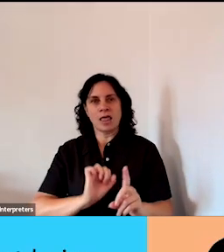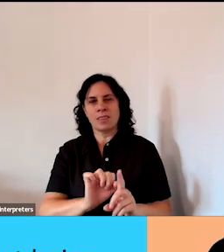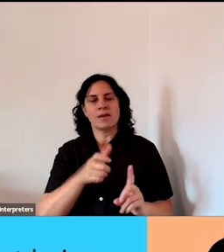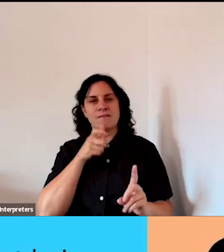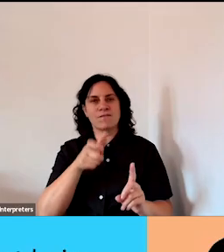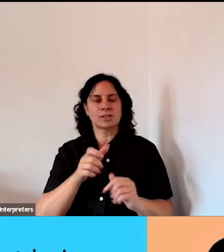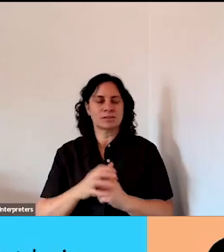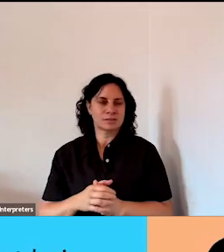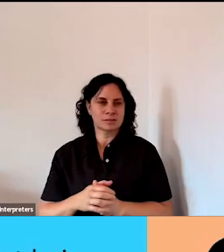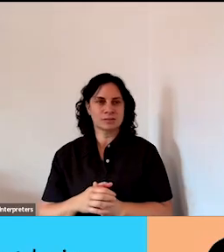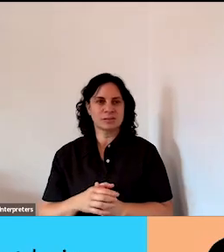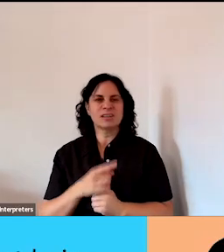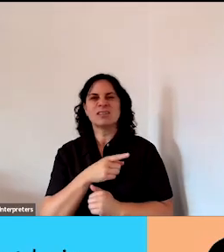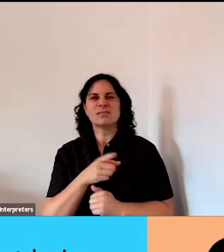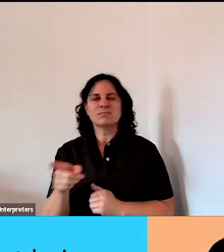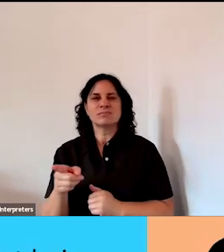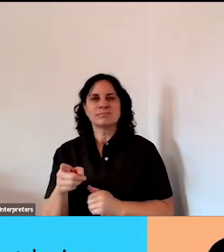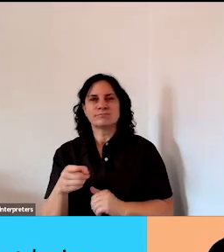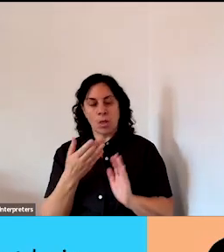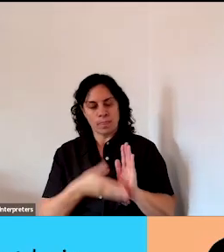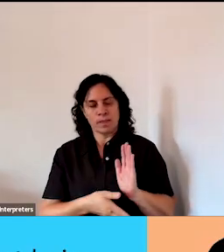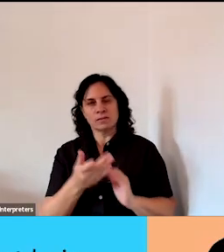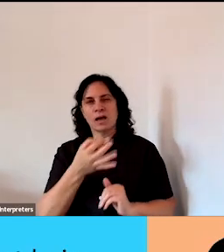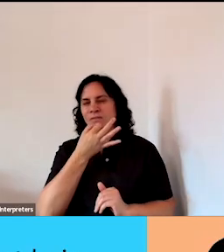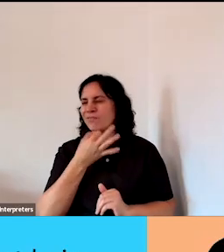Now these are just a few examples from thousands of responses,